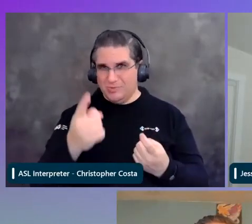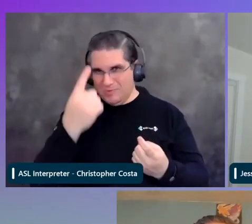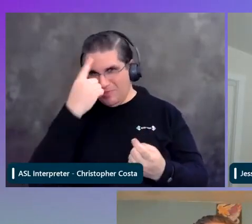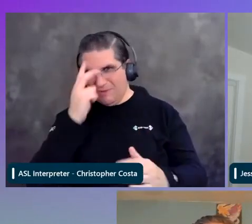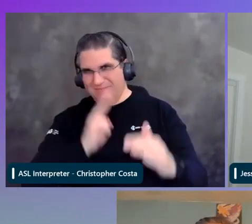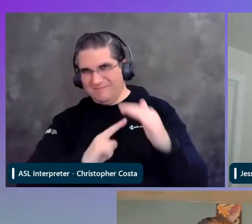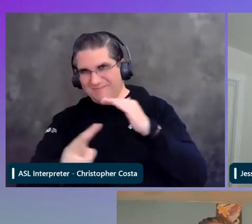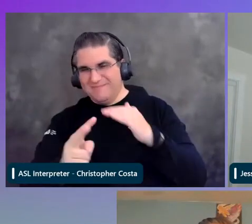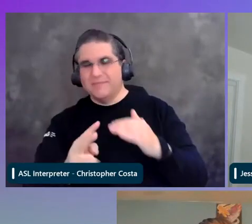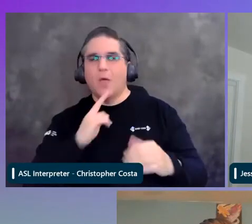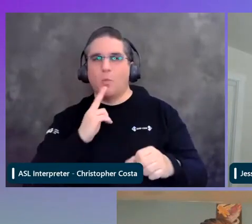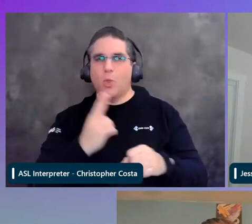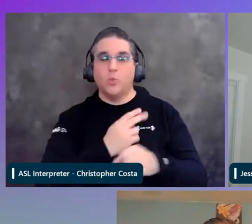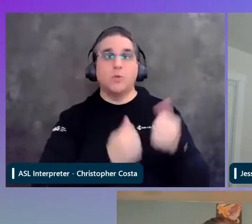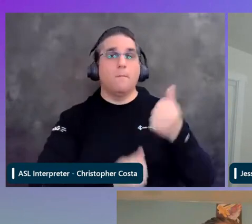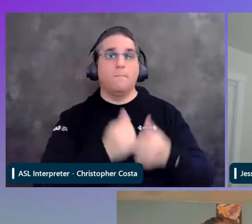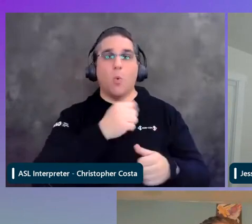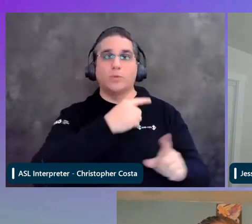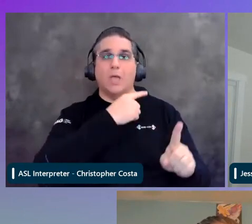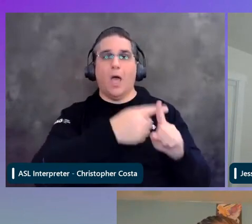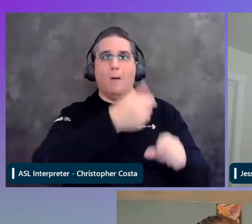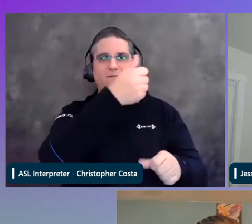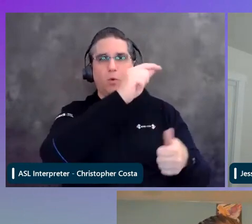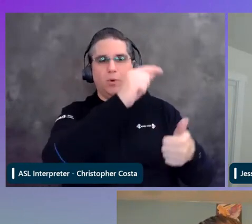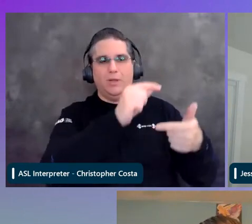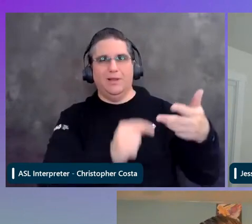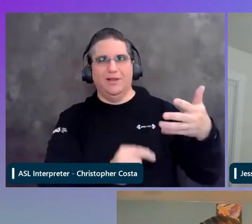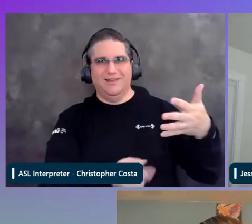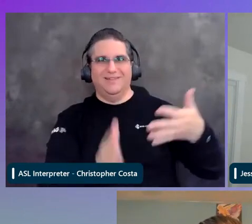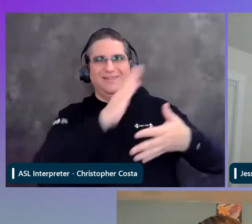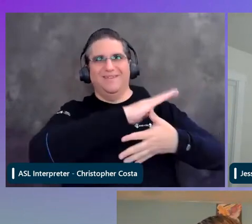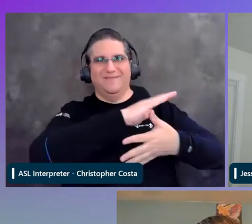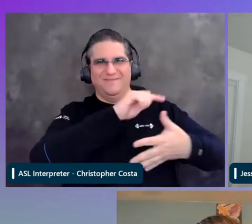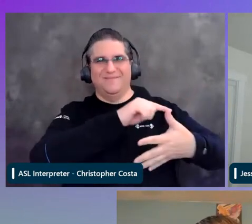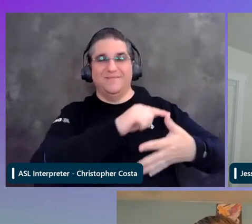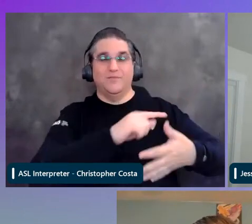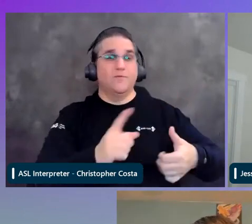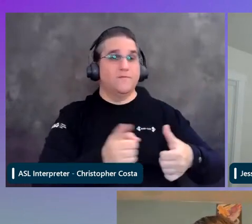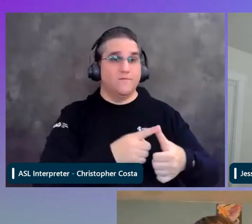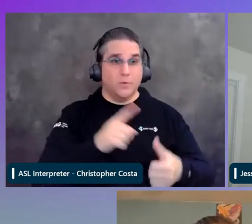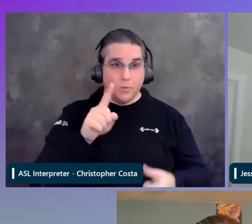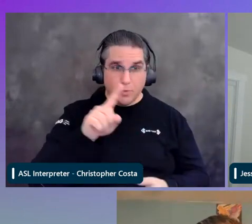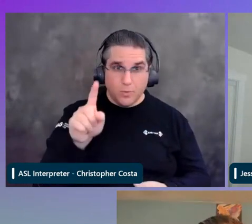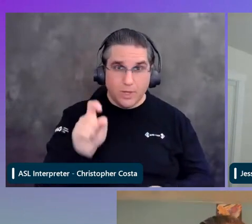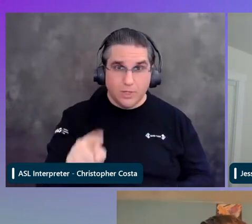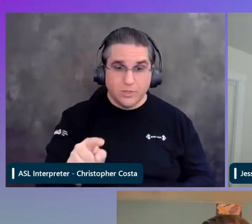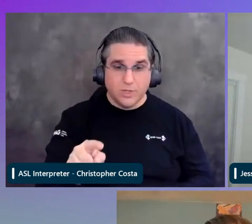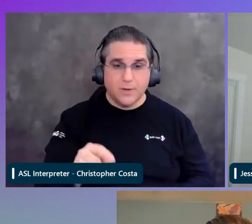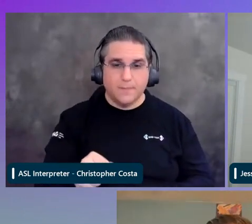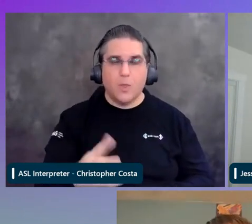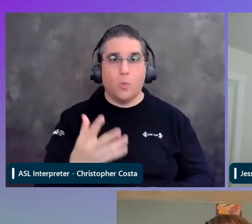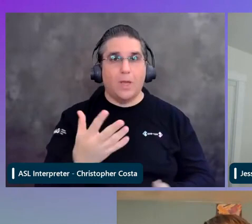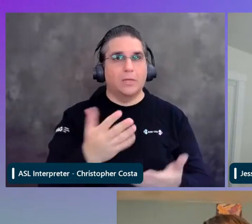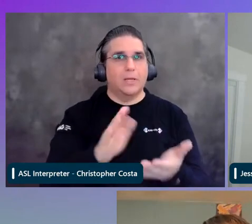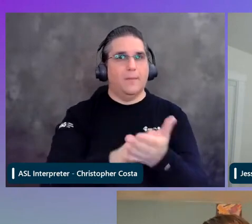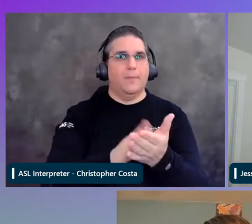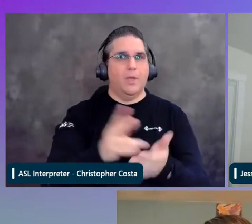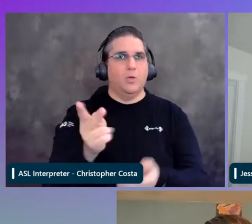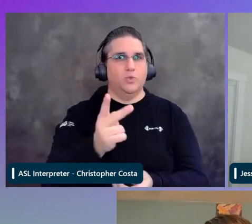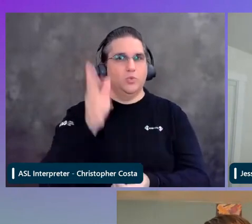most upvoted down the list. So, um, to start the first question I have for you guys, also compliments to both the speakers